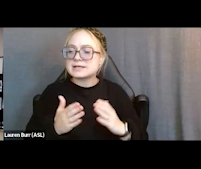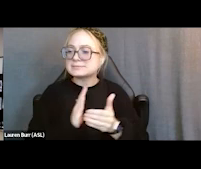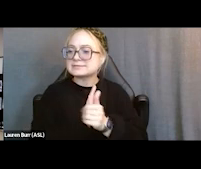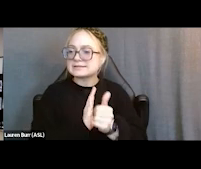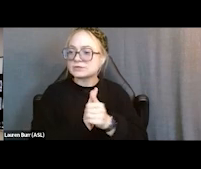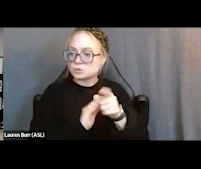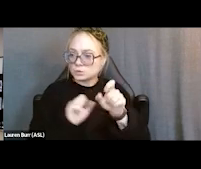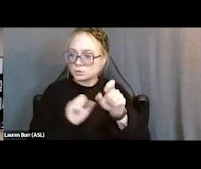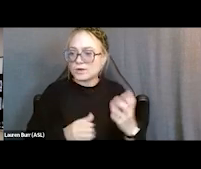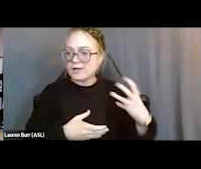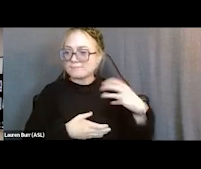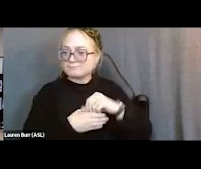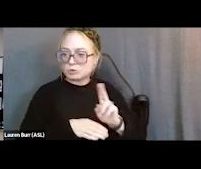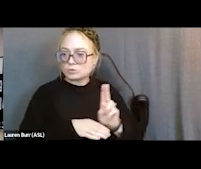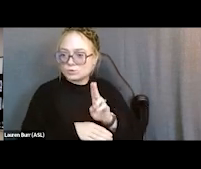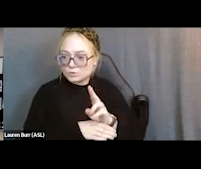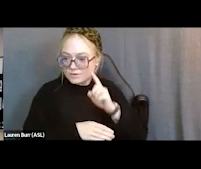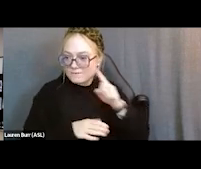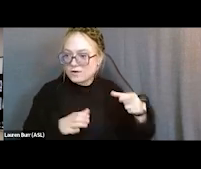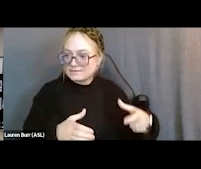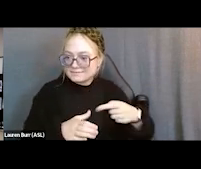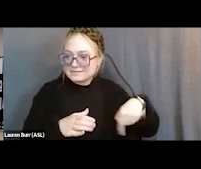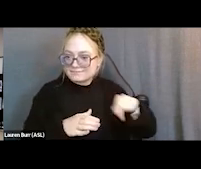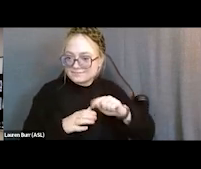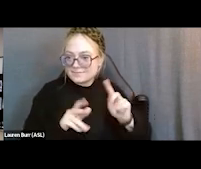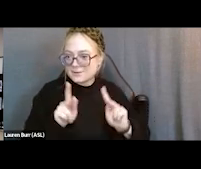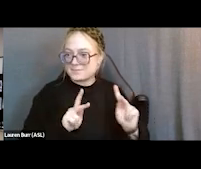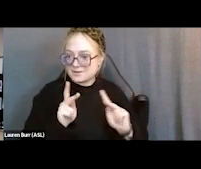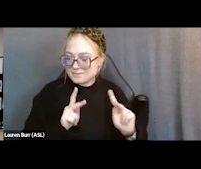with this population based on best practices and evidence-based treatments.